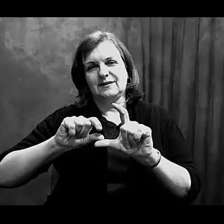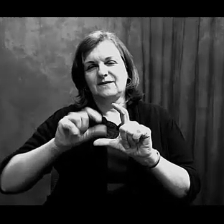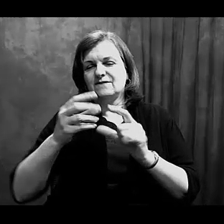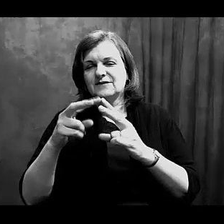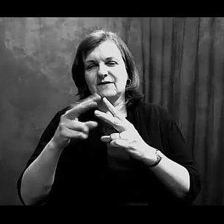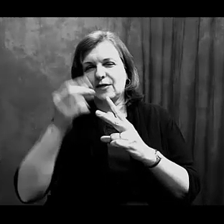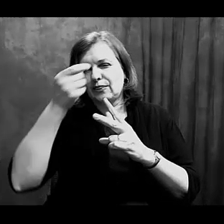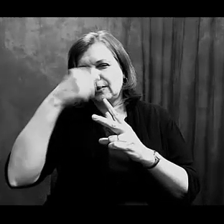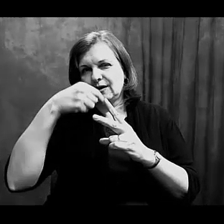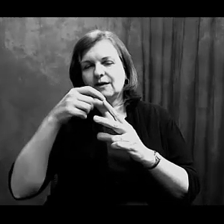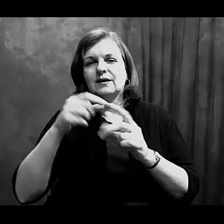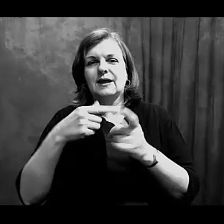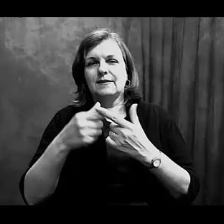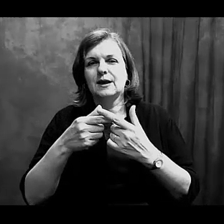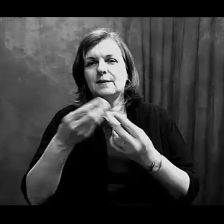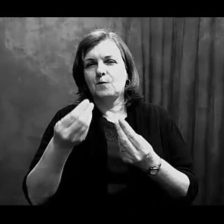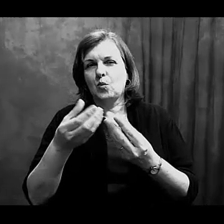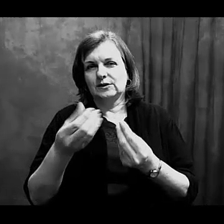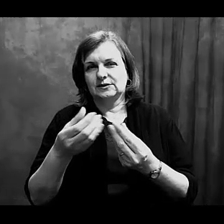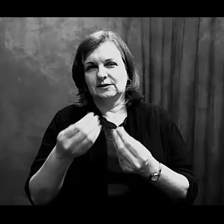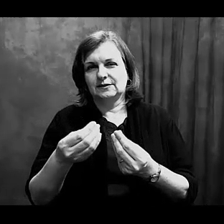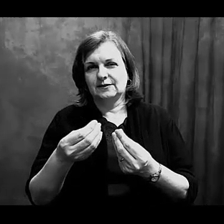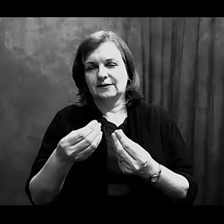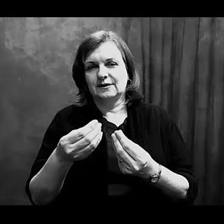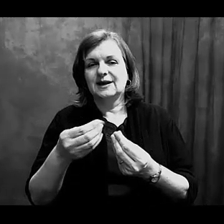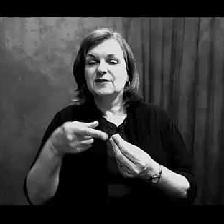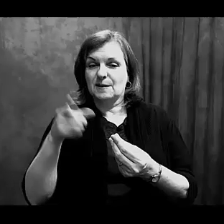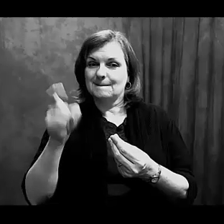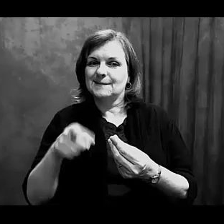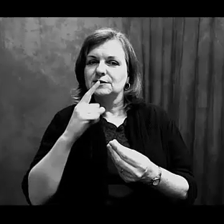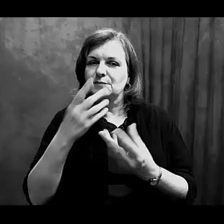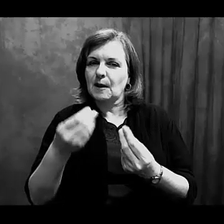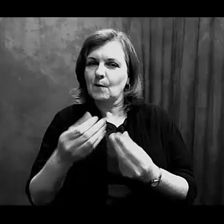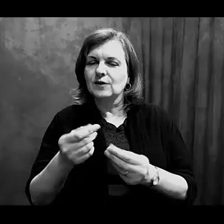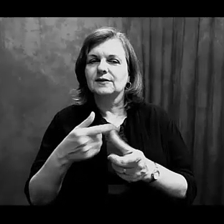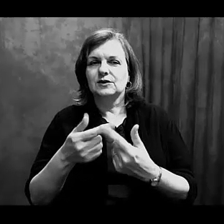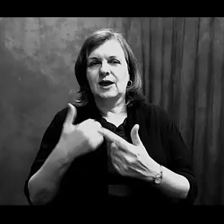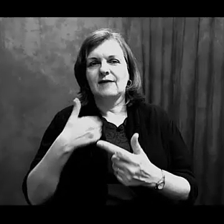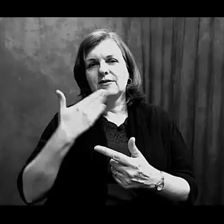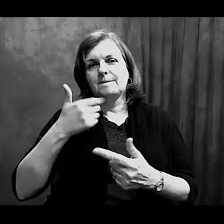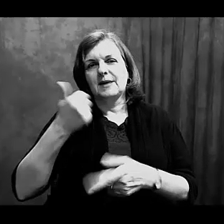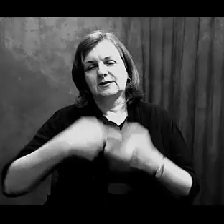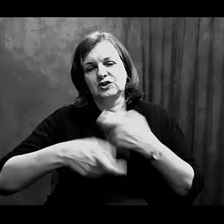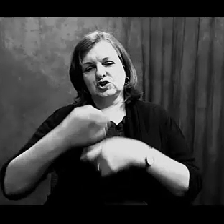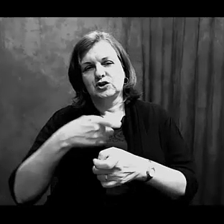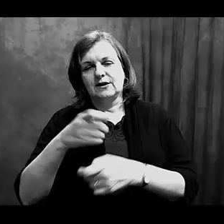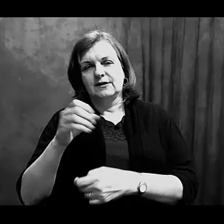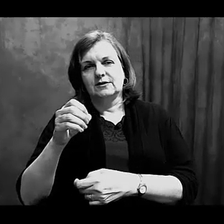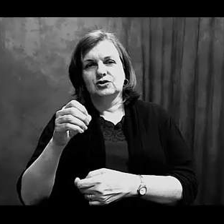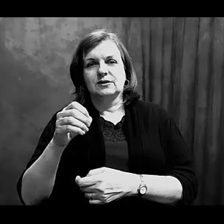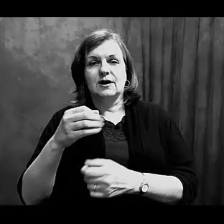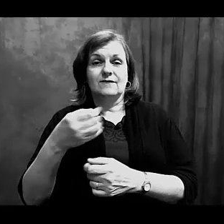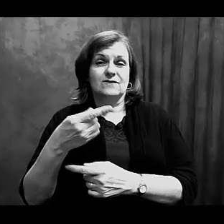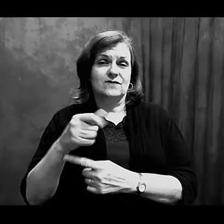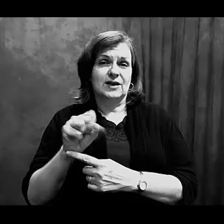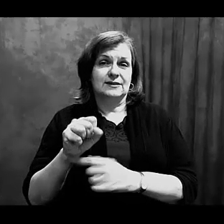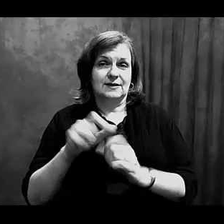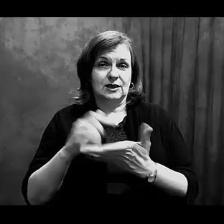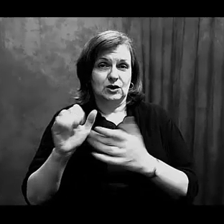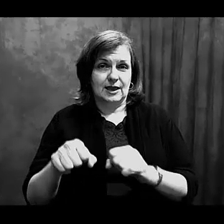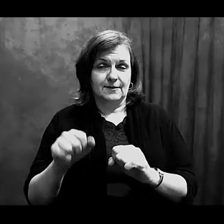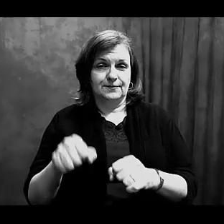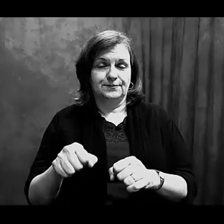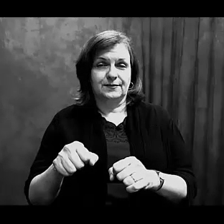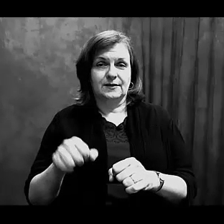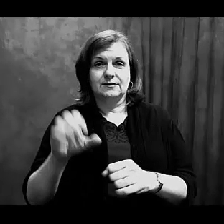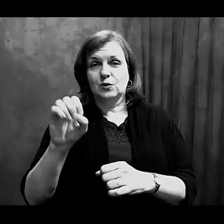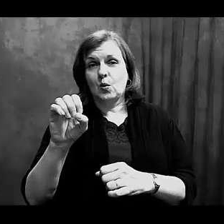we have to keep them this way so that we can get the best exchange of oxygen - carbon dioxide that we can we're looking at diffusing